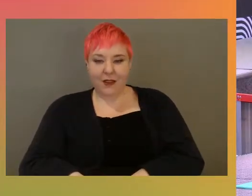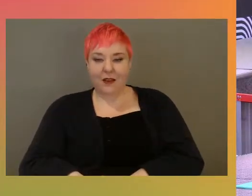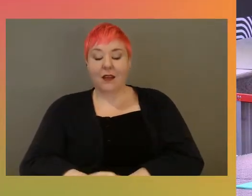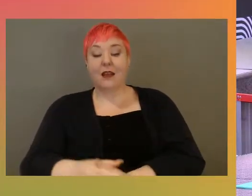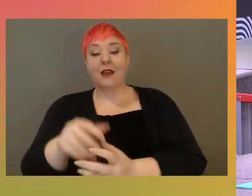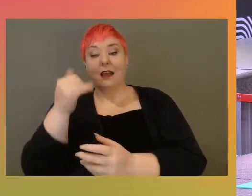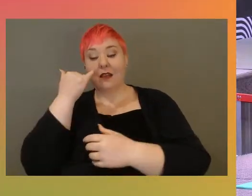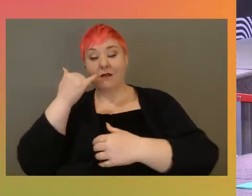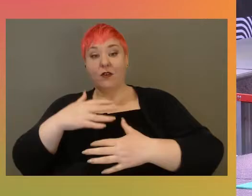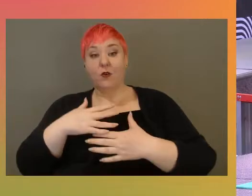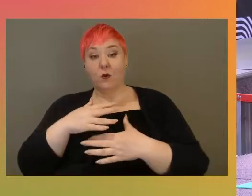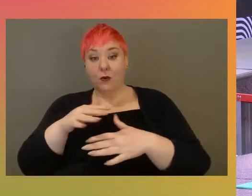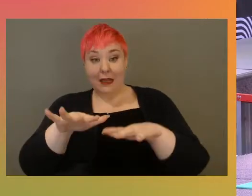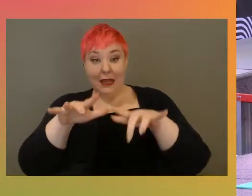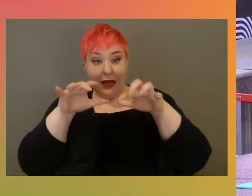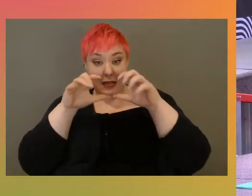AND IF YOU CAN PRESS YOUR PALMS